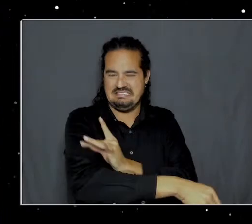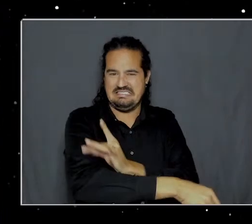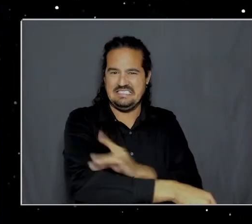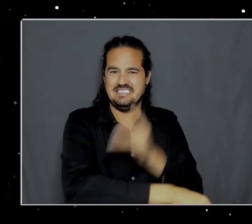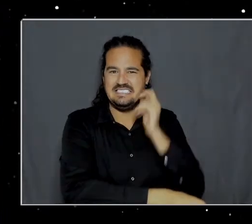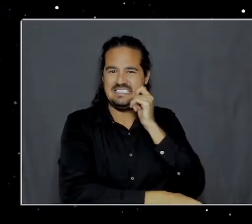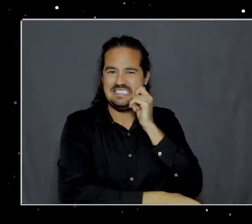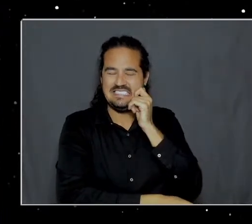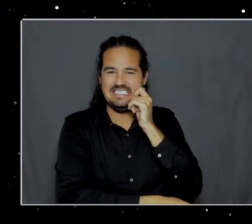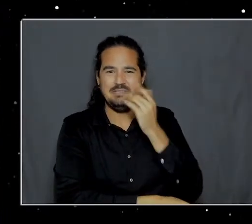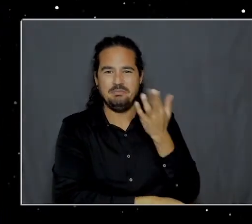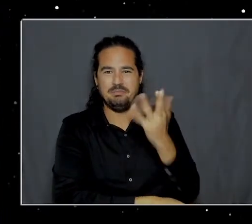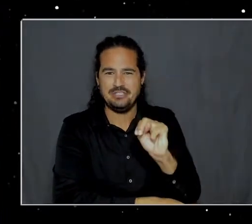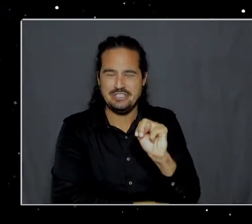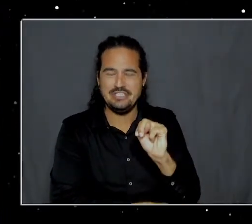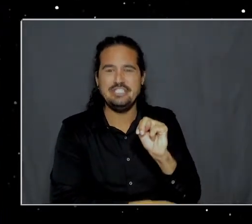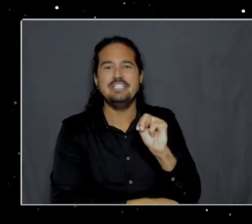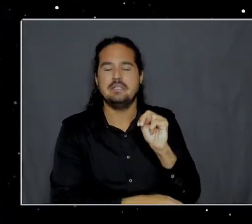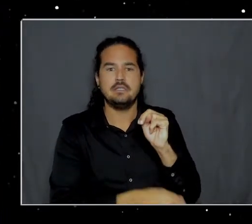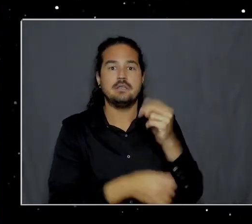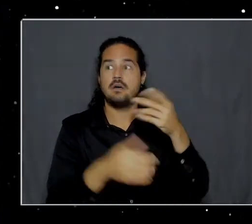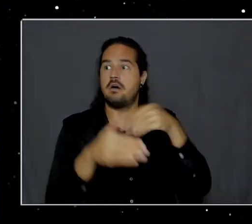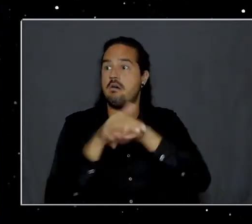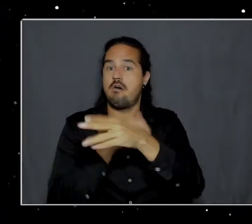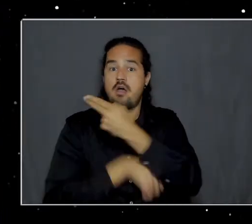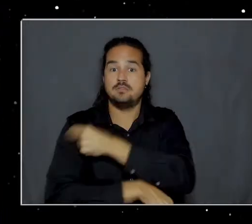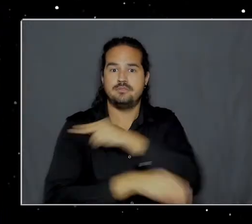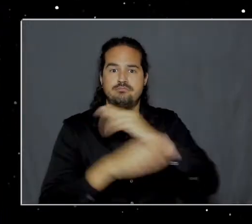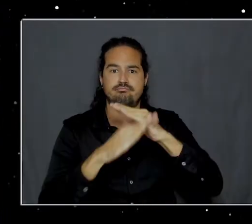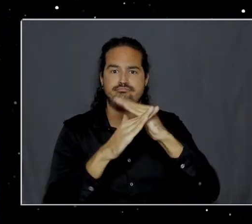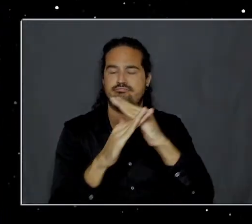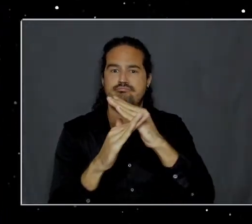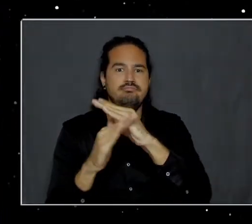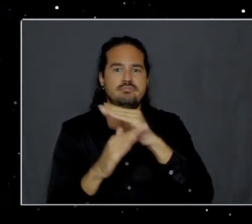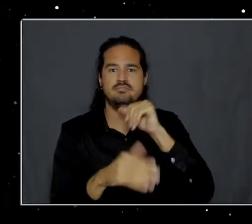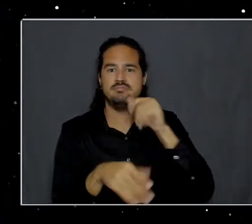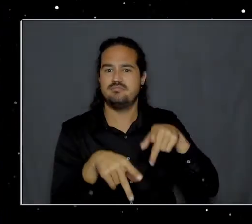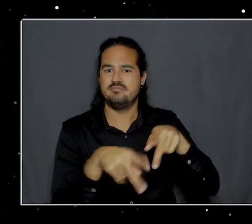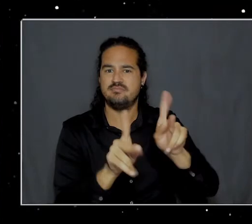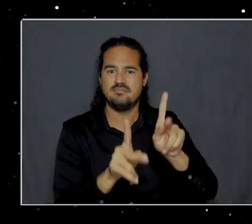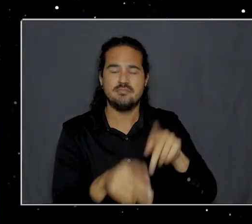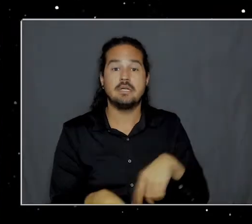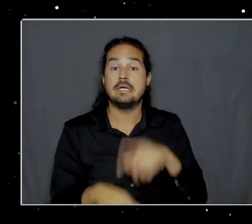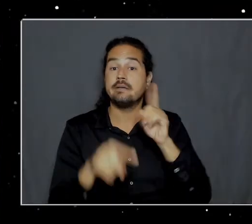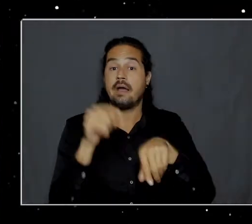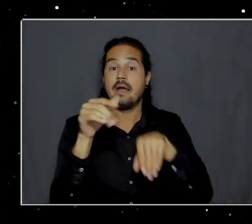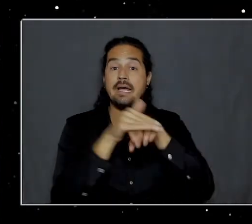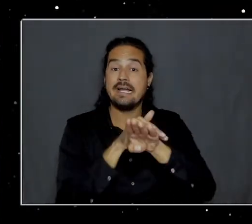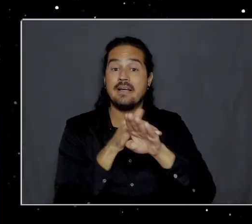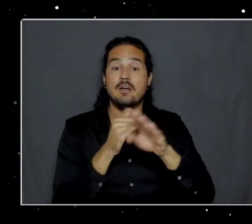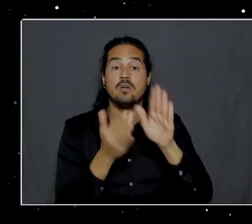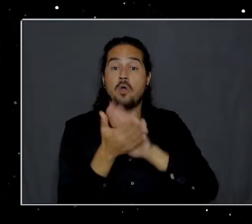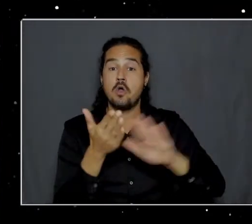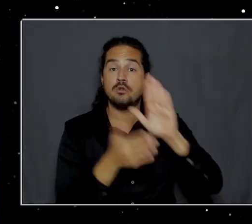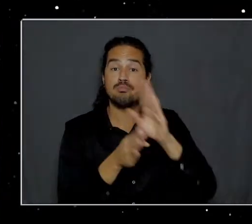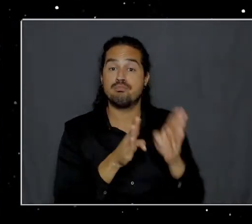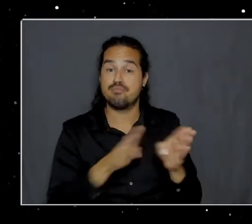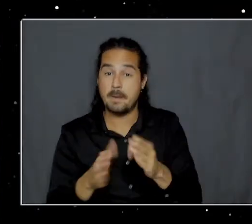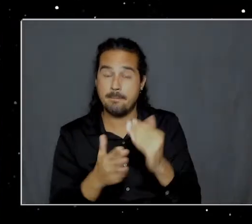SINGED OFF HIM IN A FIRE, NOT BEING ABLE TO GO TO COLLEGE PREP